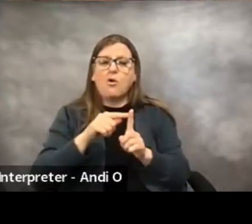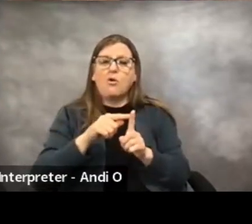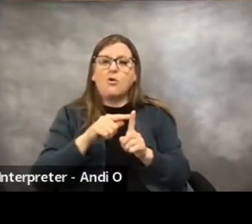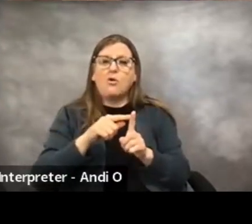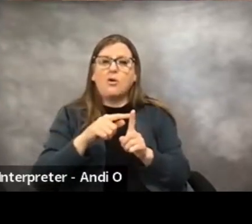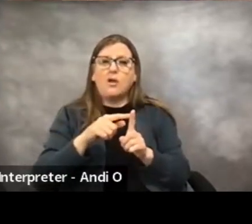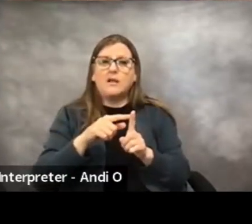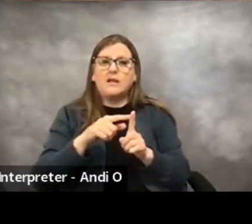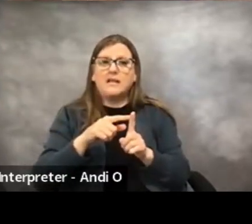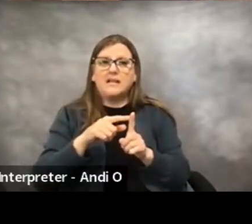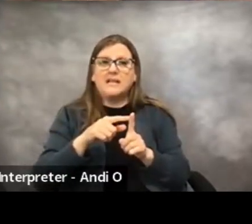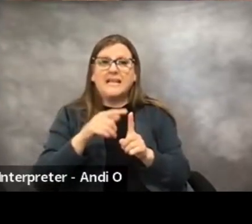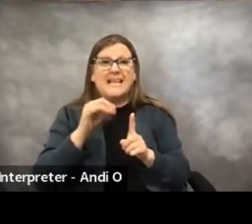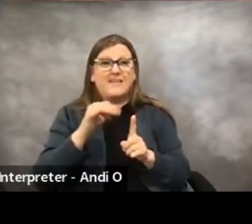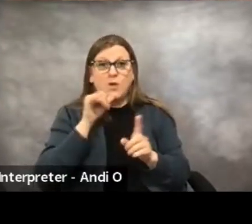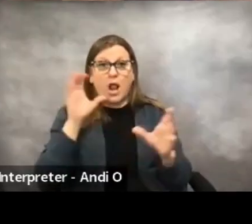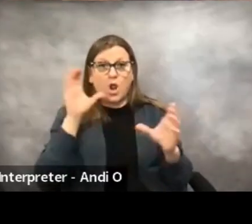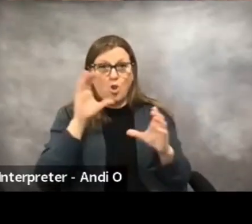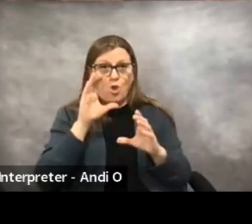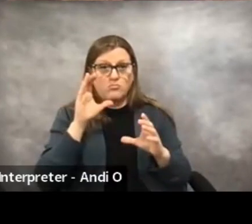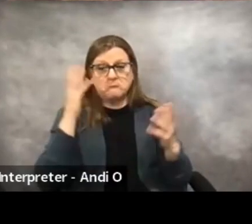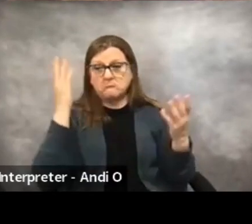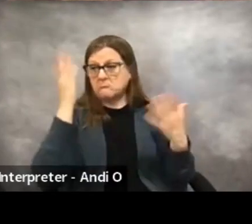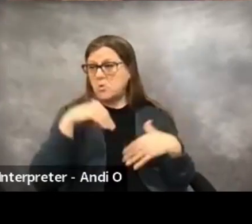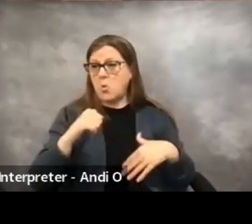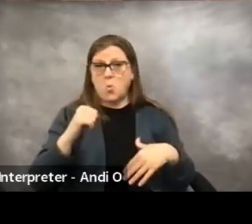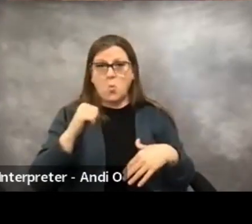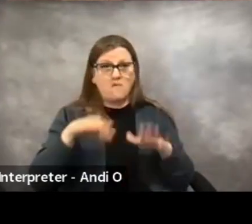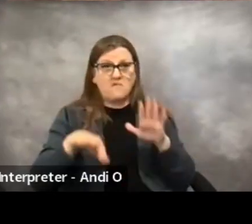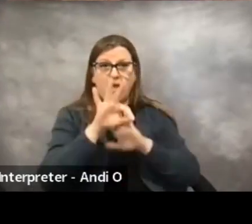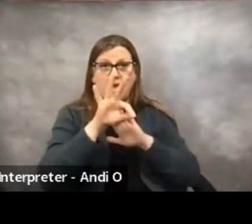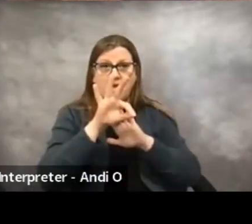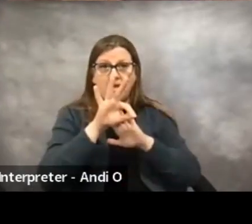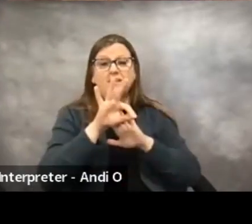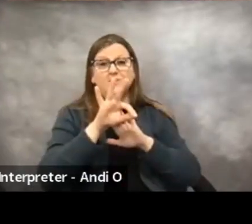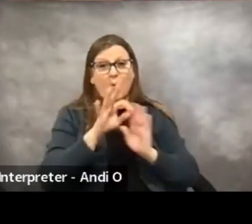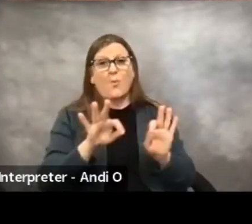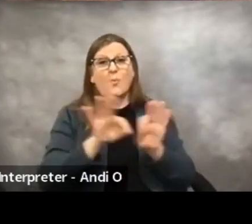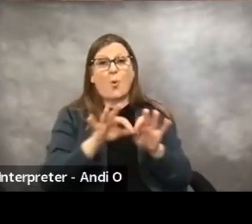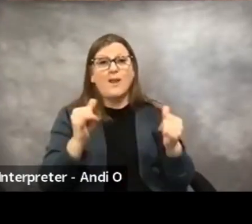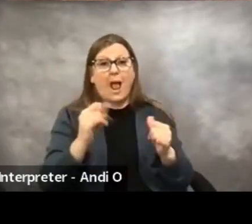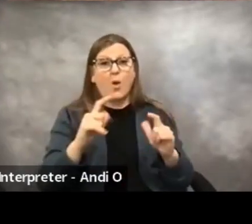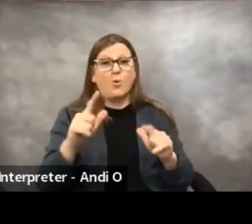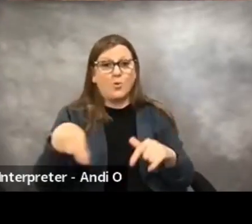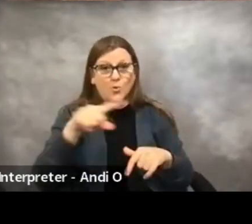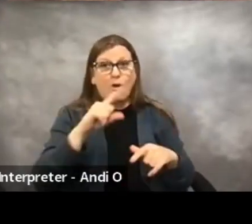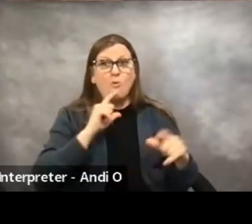can't find it if you're not looking for it. And so the important thing is, are you looking for it, and if you're not, you know, it's probably